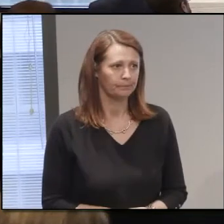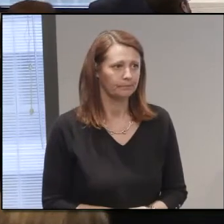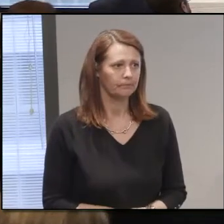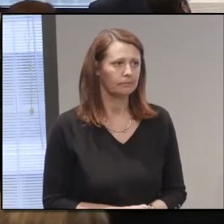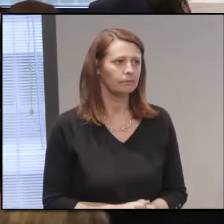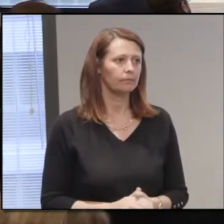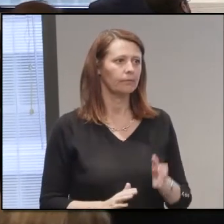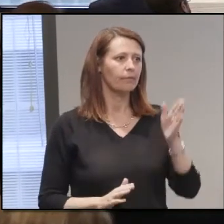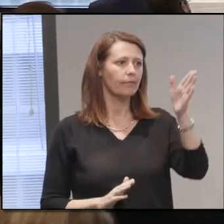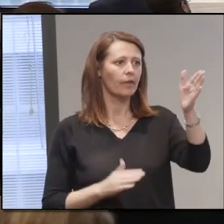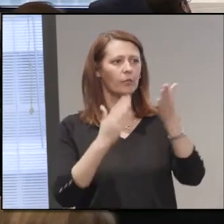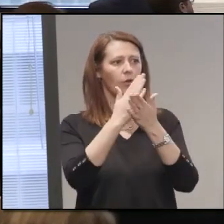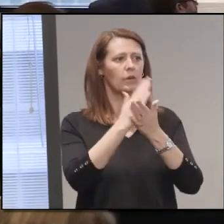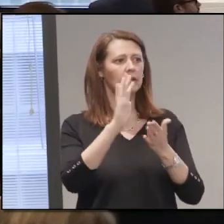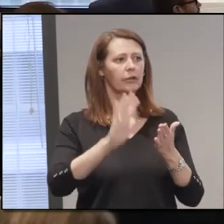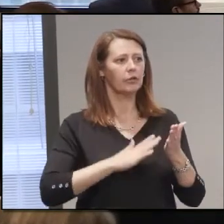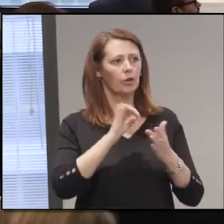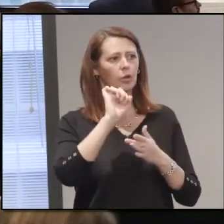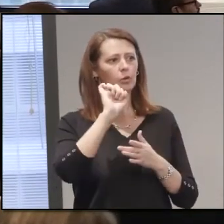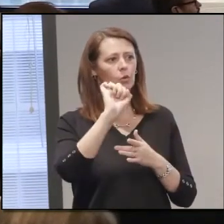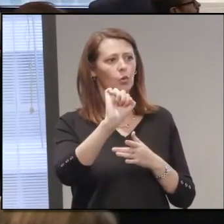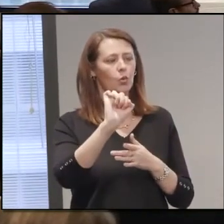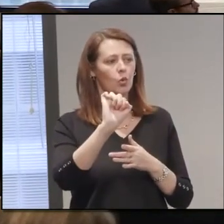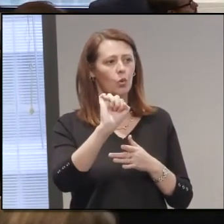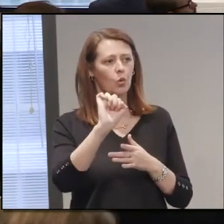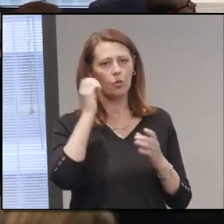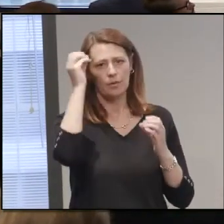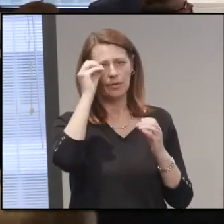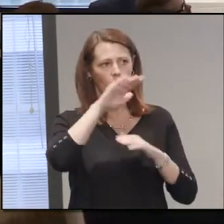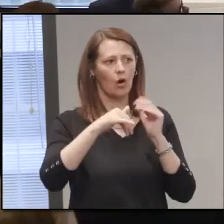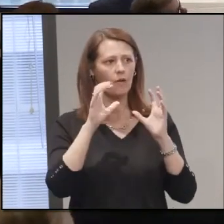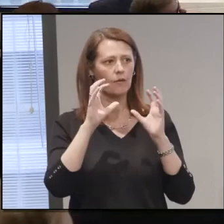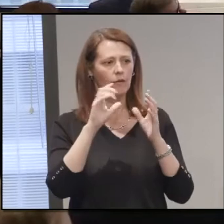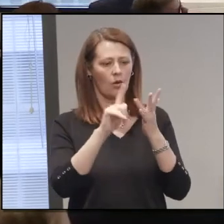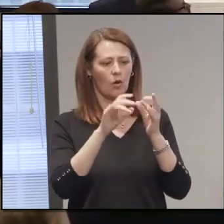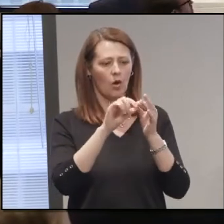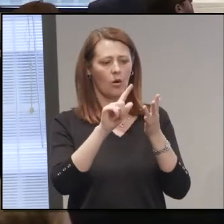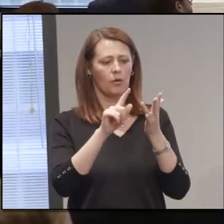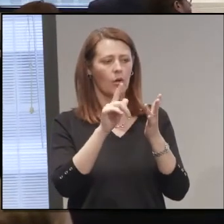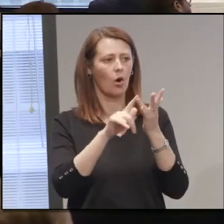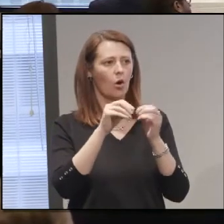I was very interested in your views on obesogens for obvious reasons. I m always looking for an